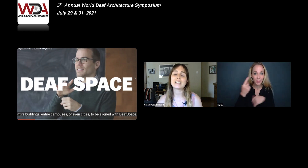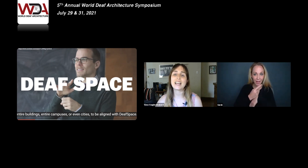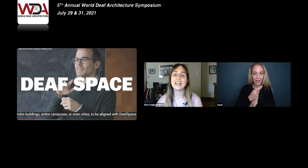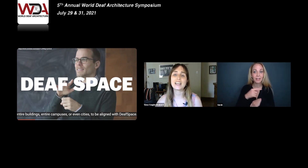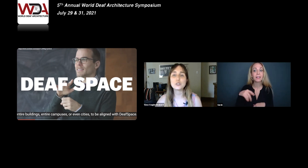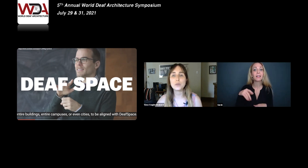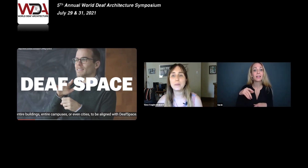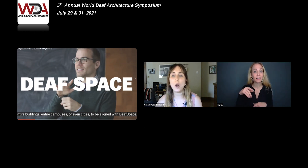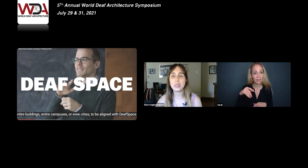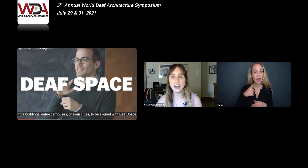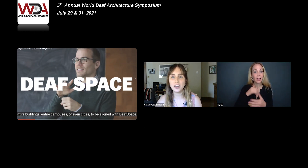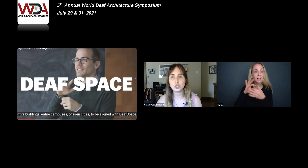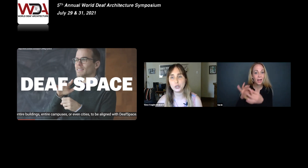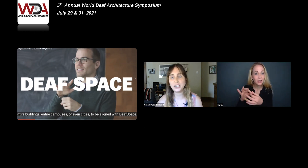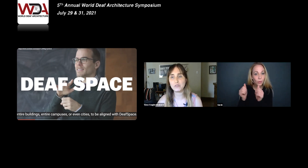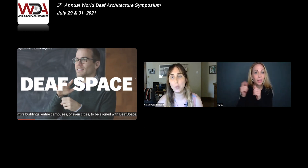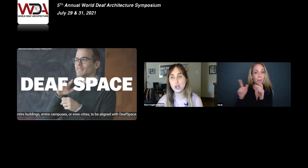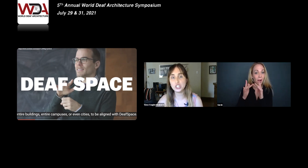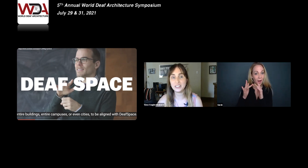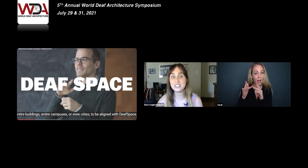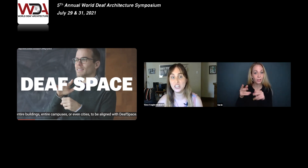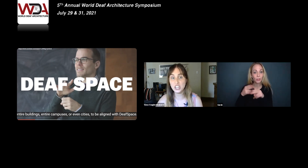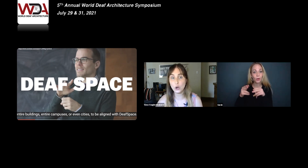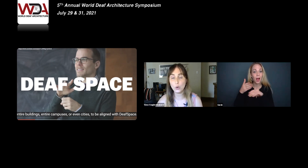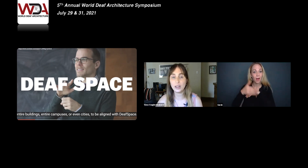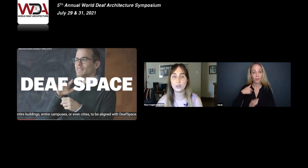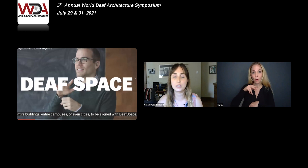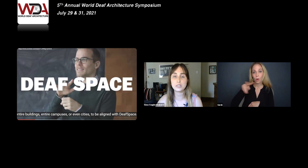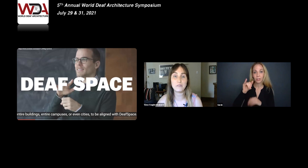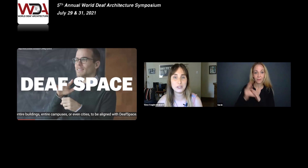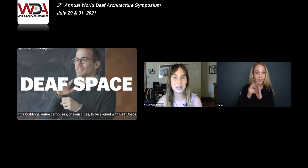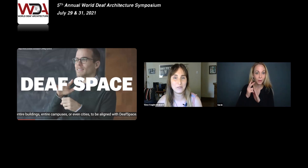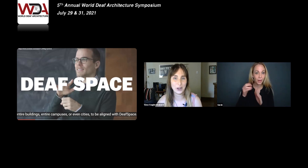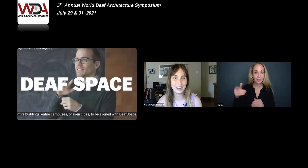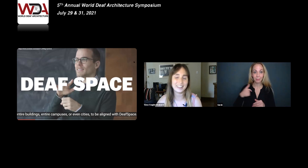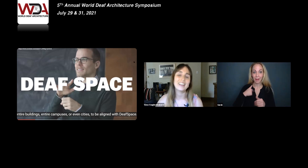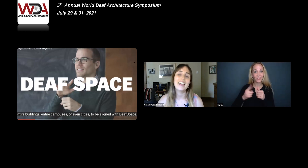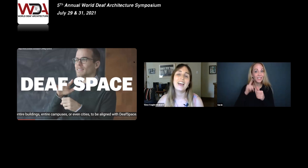I connected with him online shortly after watching this video. He was my first deaf friend.